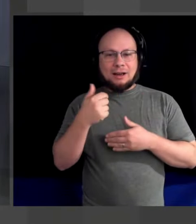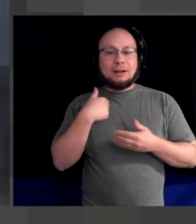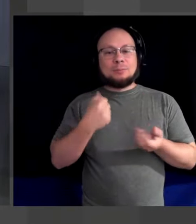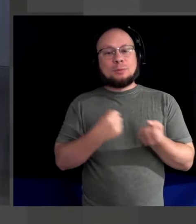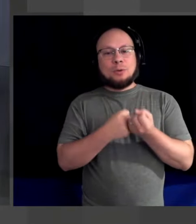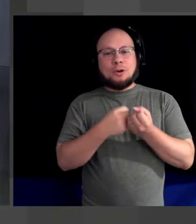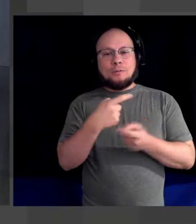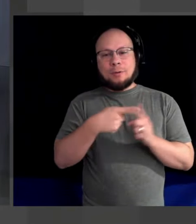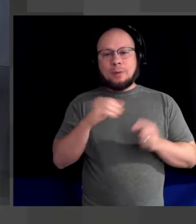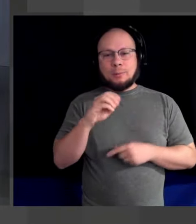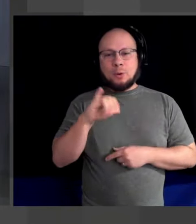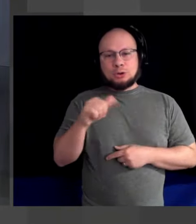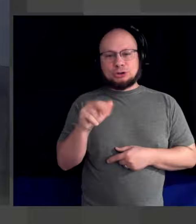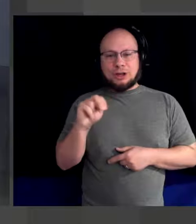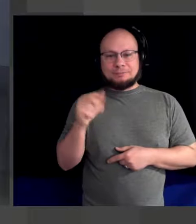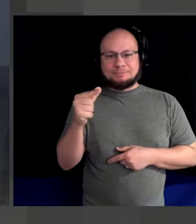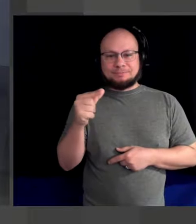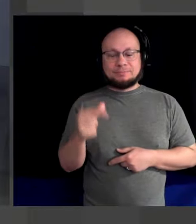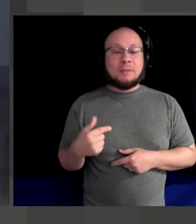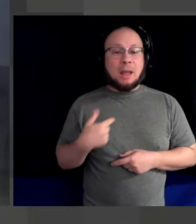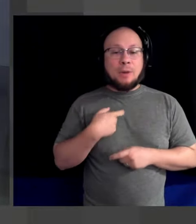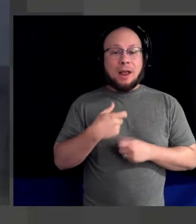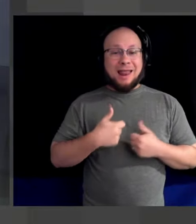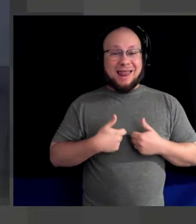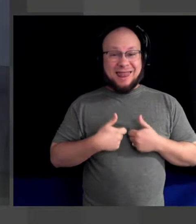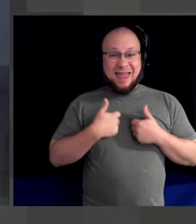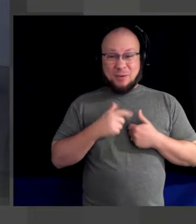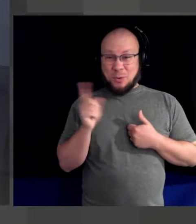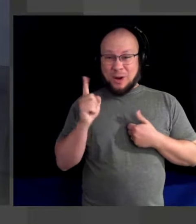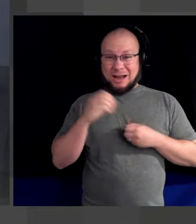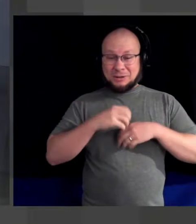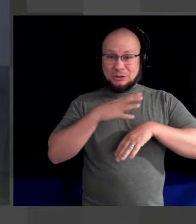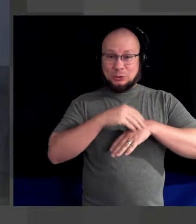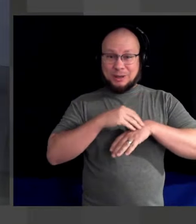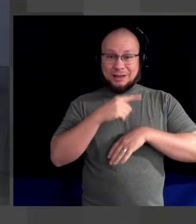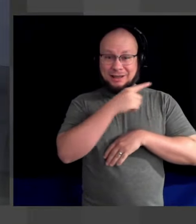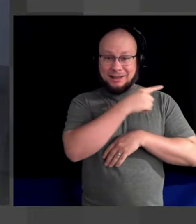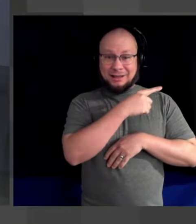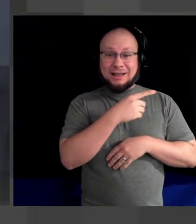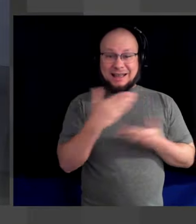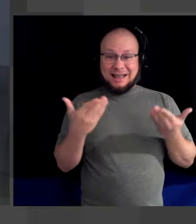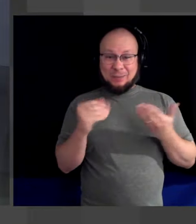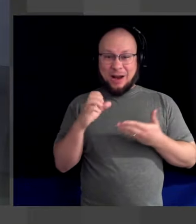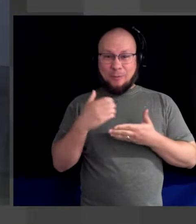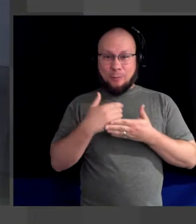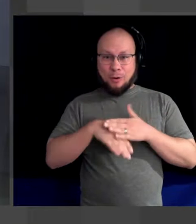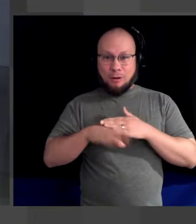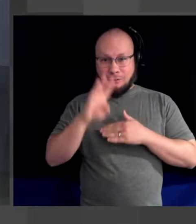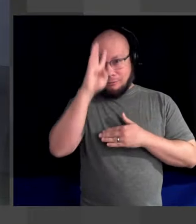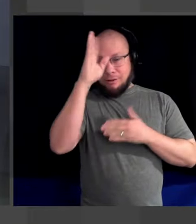STUDIOS. WE'RE COMING TO YOU LIVE FROM STOCKHOLM, SWEDEN - THE